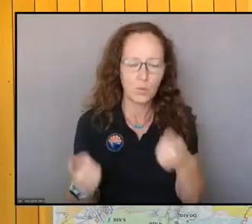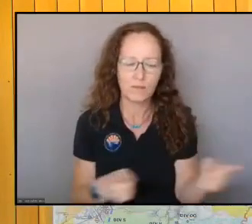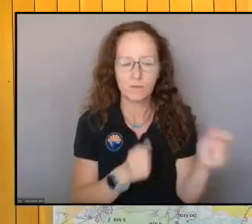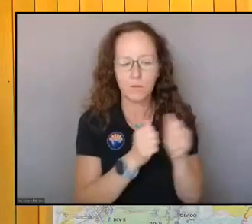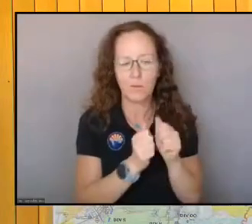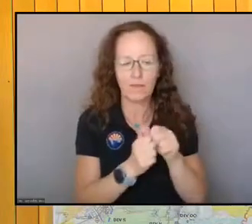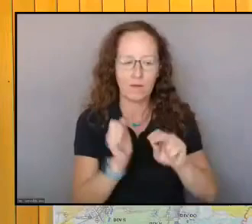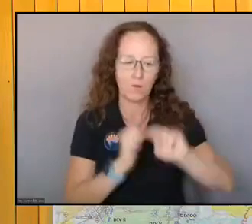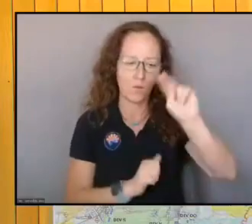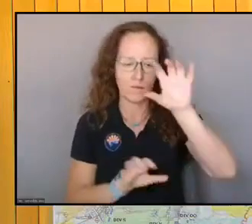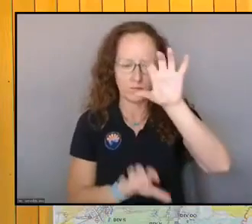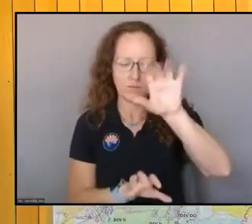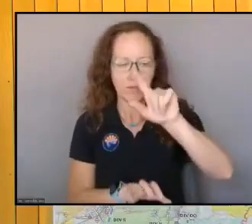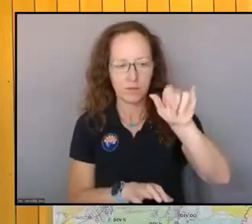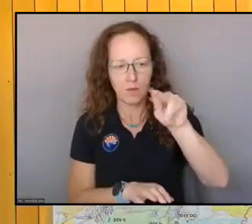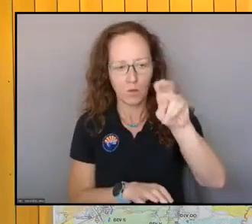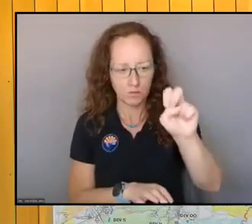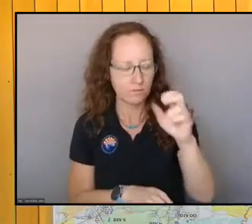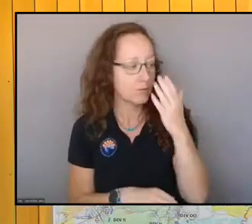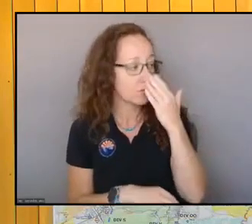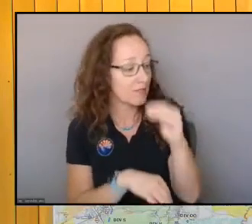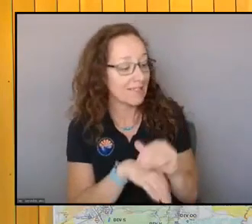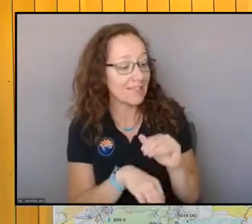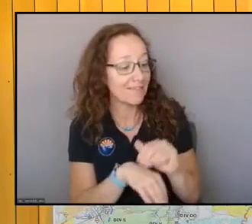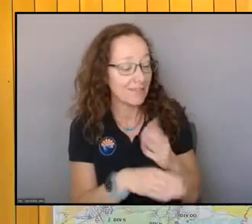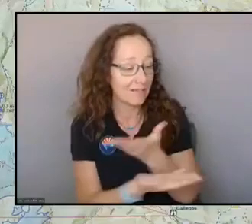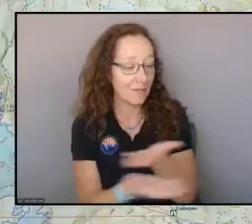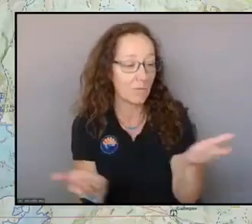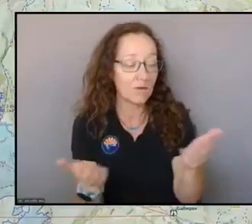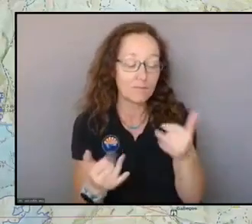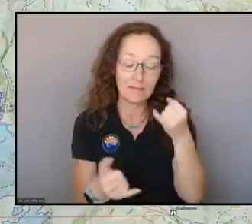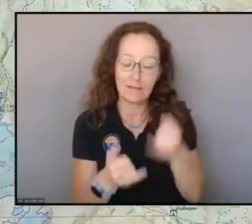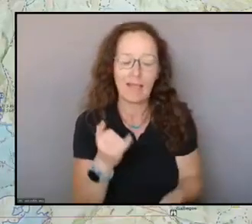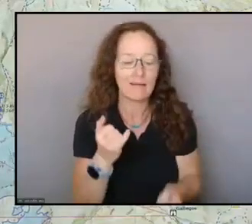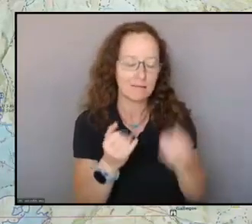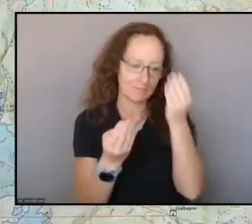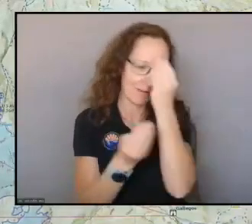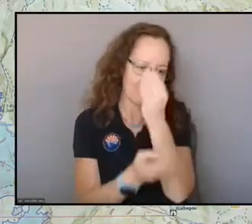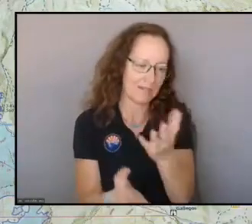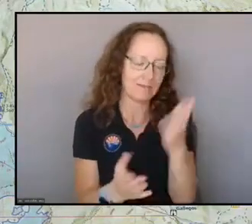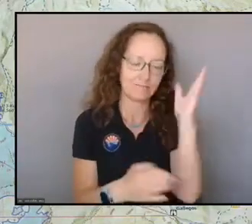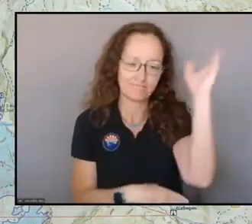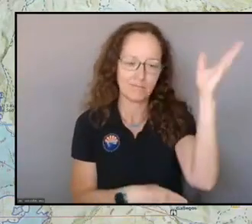MANAGEMENT TEAM 1, OPERATION SECTION CHIEF JAYSON